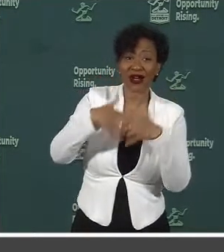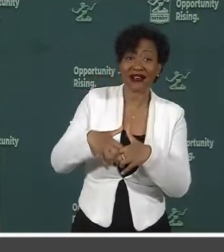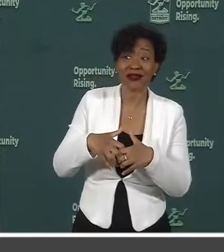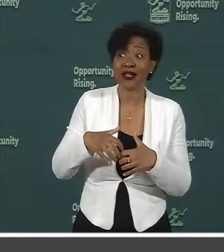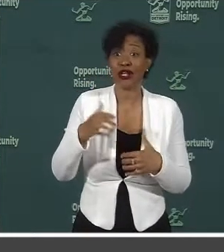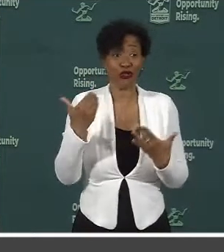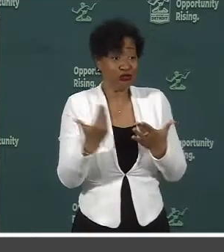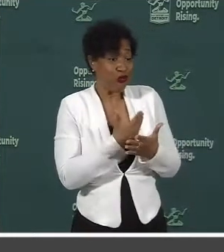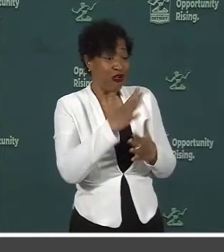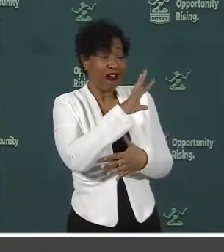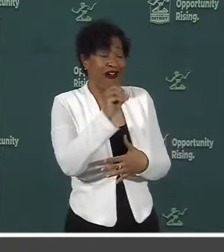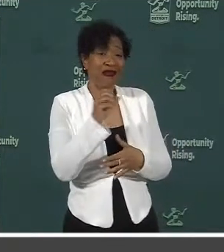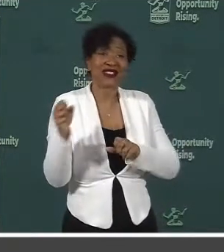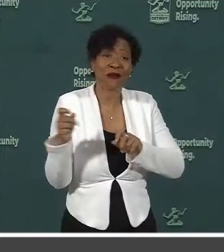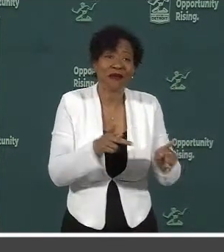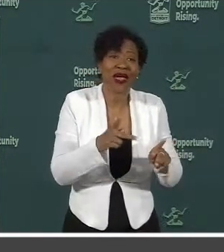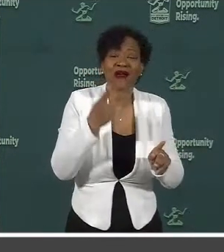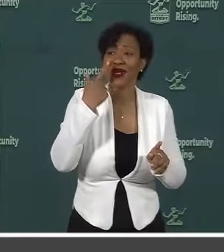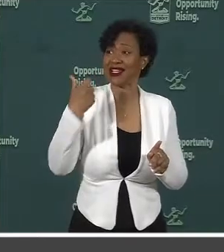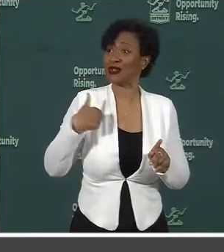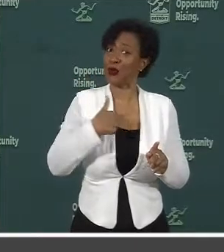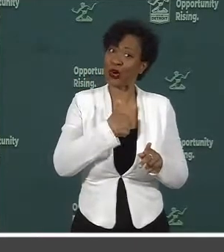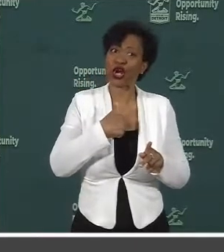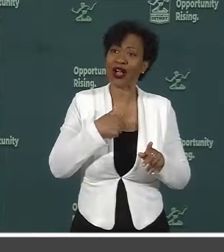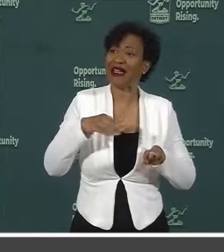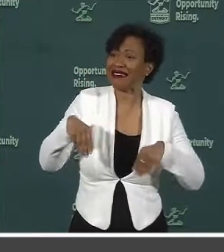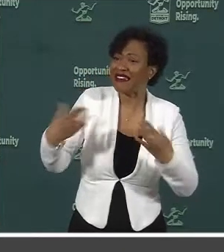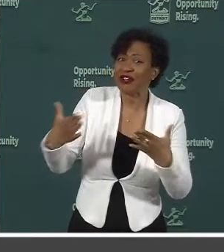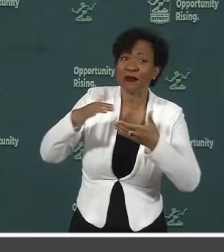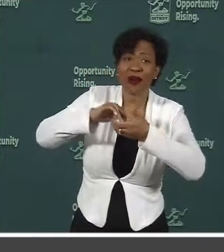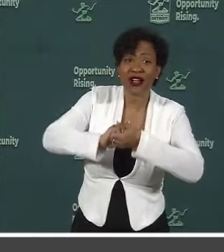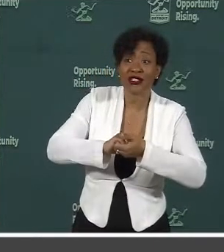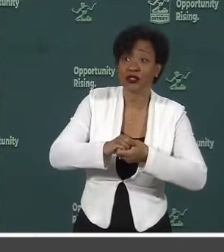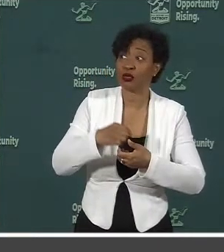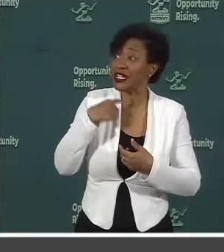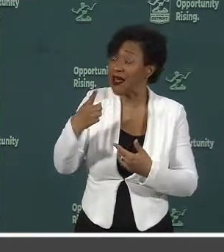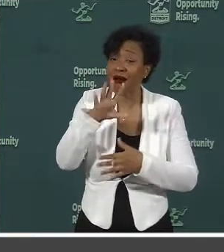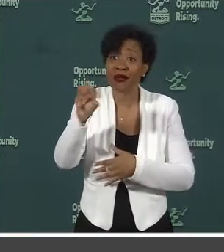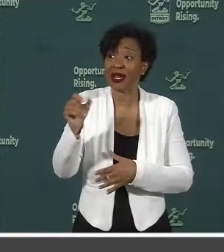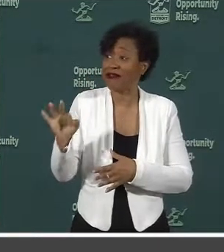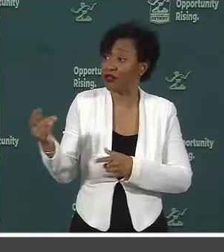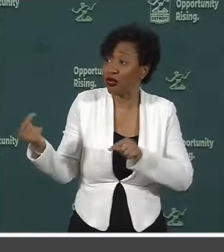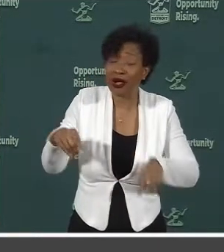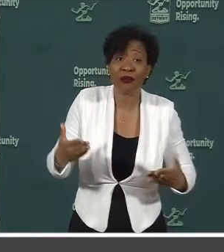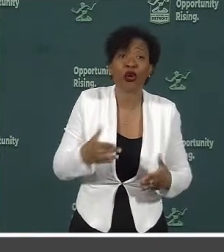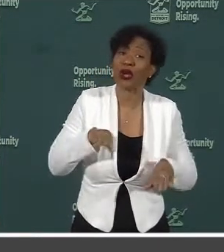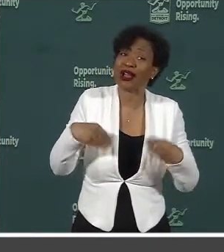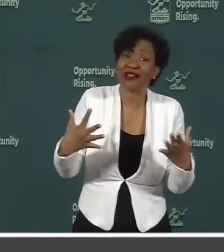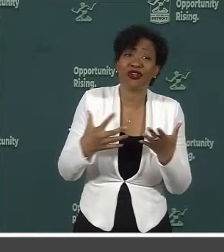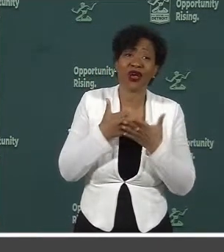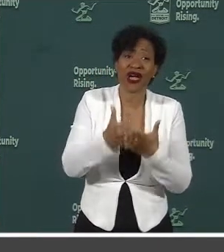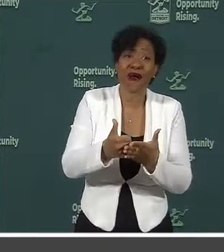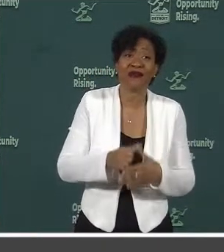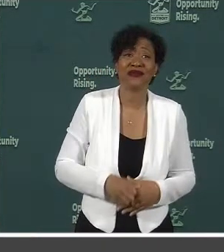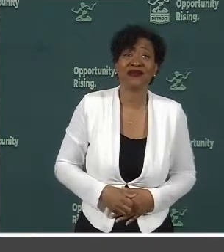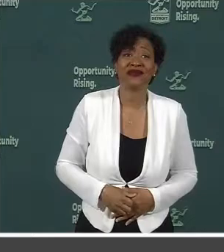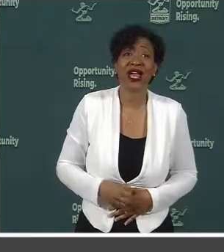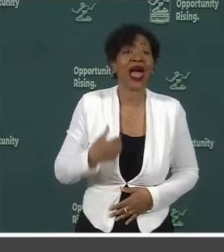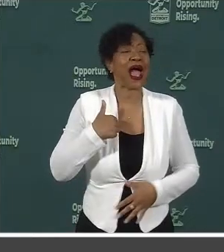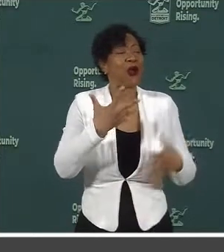IS THE WAY WE'RE TREATING THEM AND WE'RE SAYING IF YOU COME HERE WE'RE GOING TO GIVE YOU A LOT OF HELP HERE'S WHAT I WANT I WANT THE ABILITY >> FOR DETROITERS TO GET THE FIRST